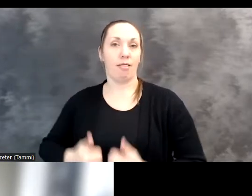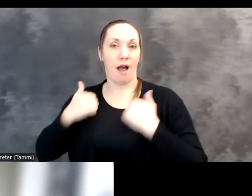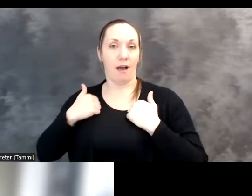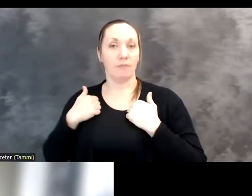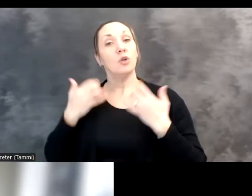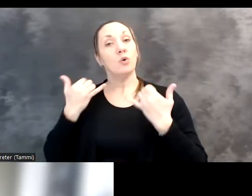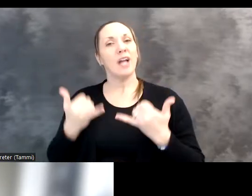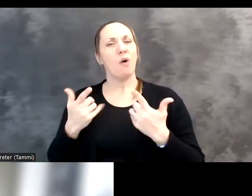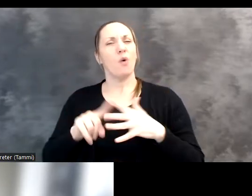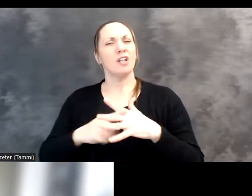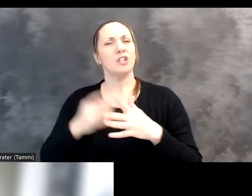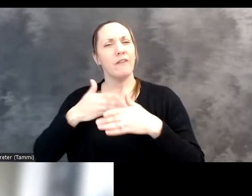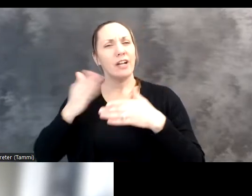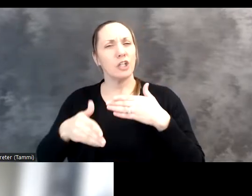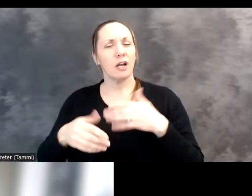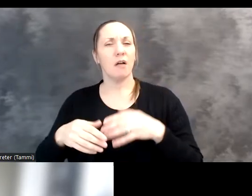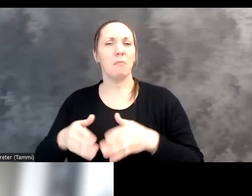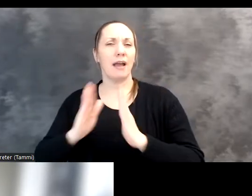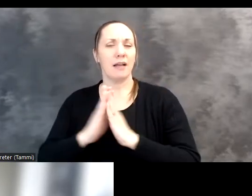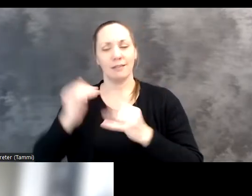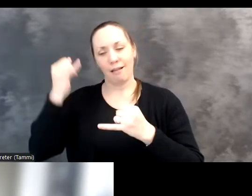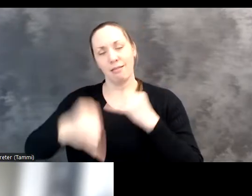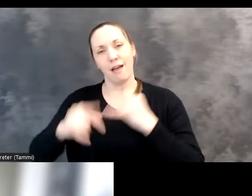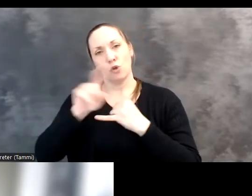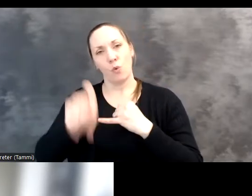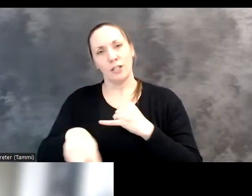and understand it's role in their lives. Here